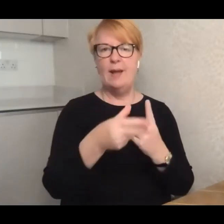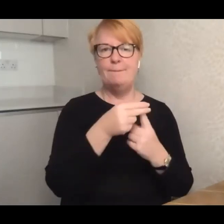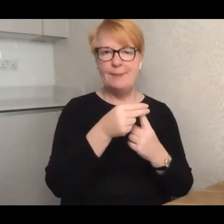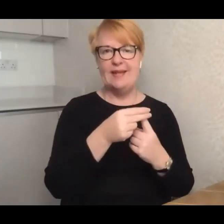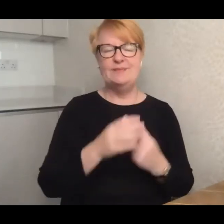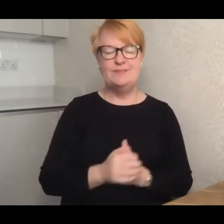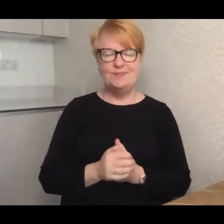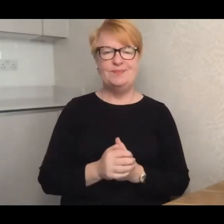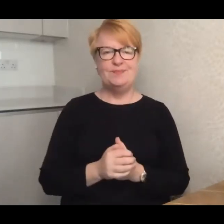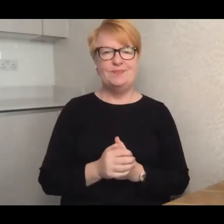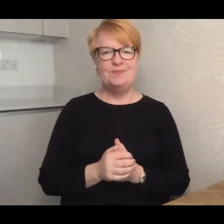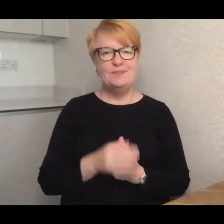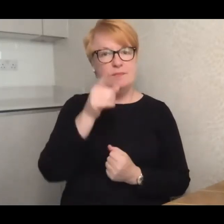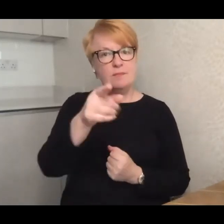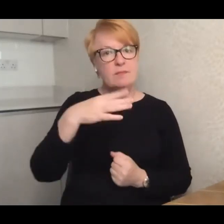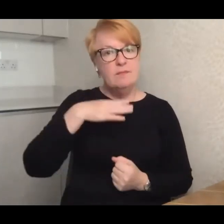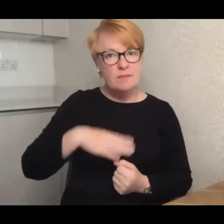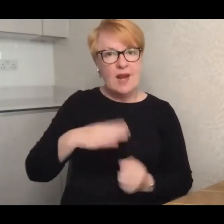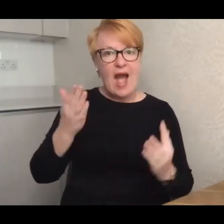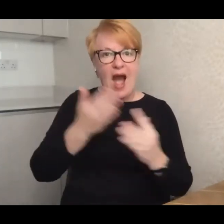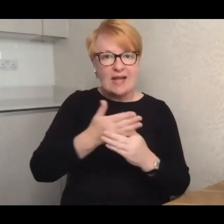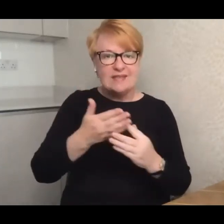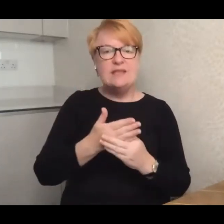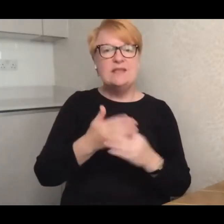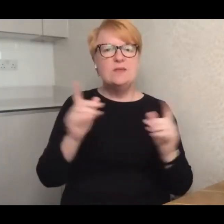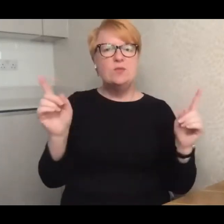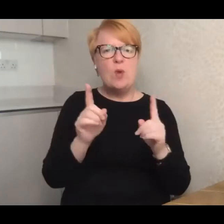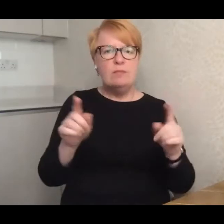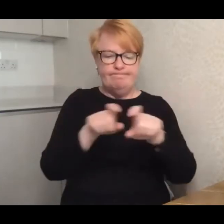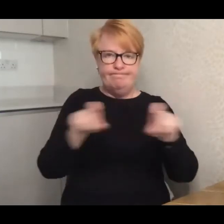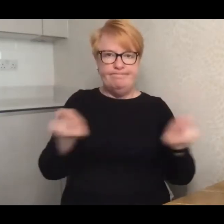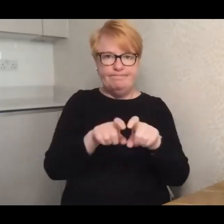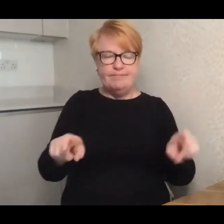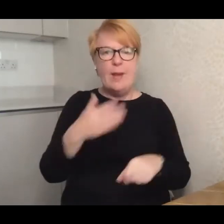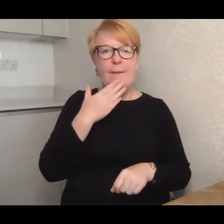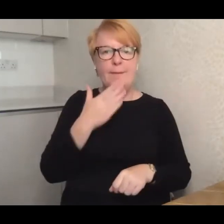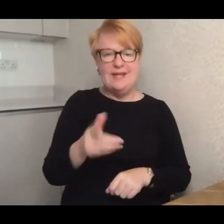If you'd like to access closed captions, please select the CC button at the bottom